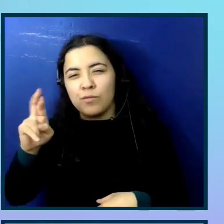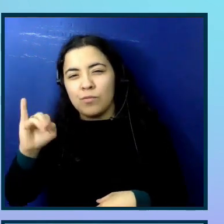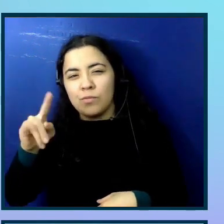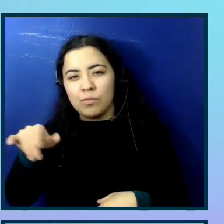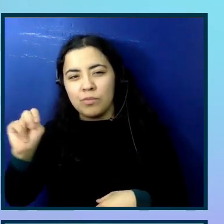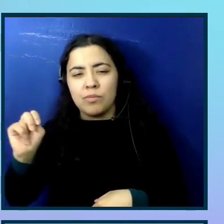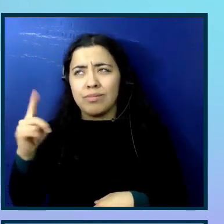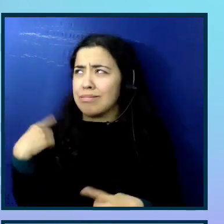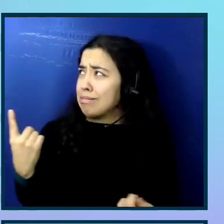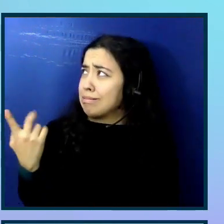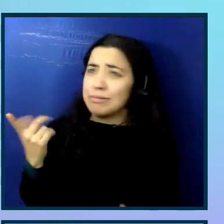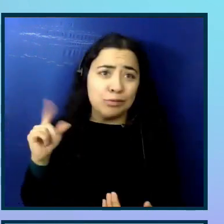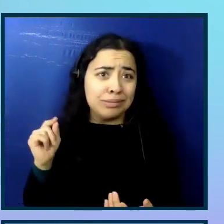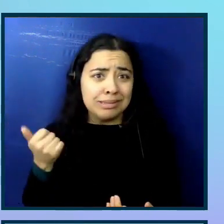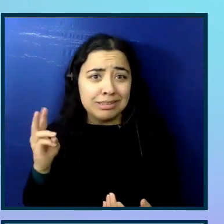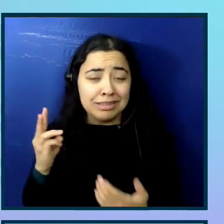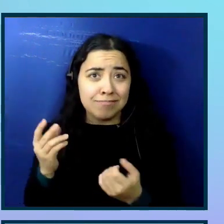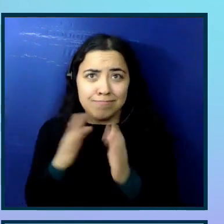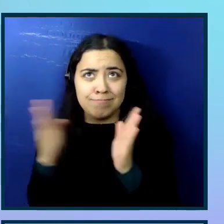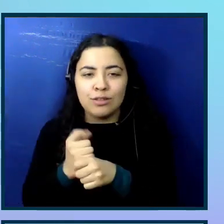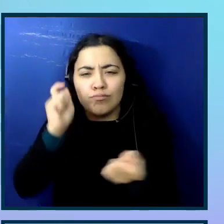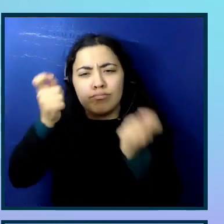since 2016 involving our brand experience.